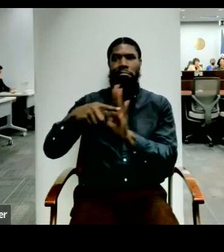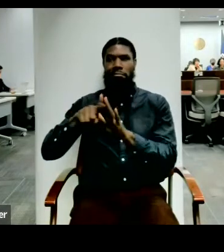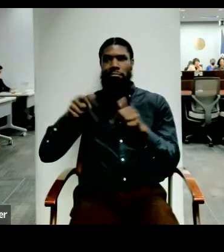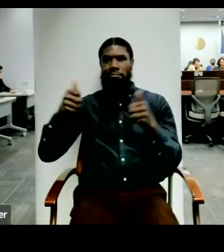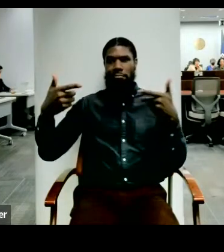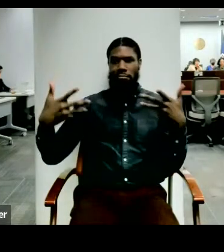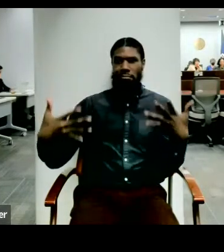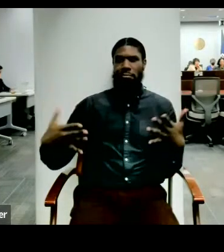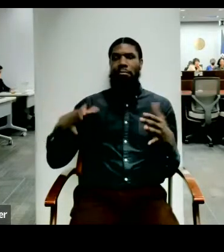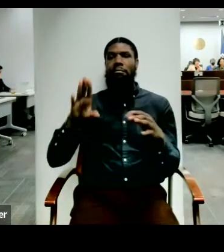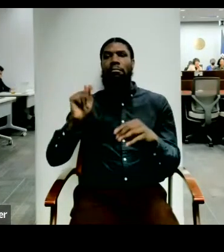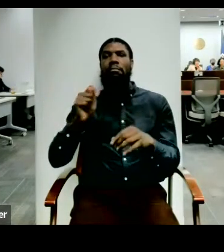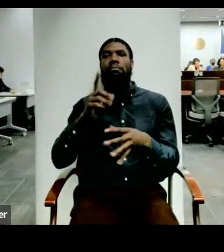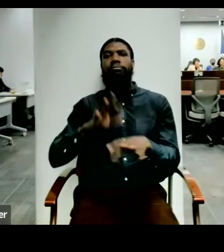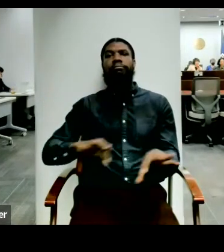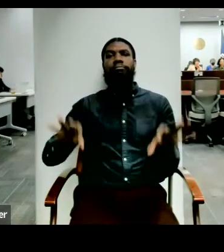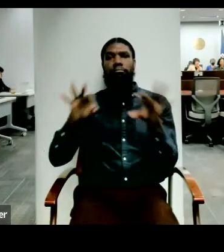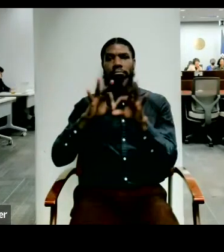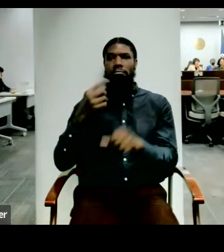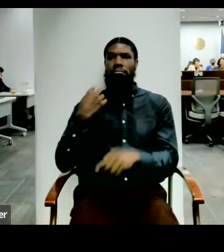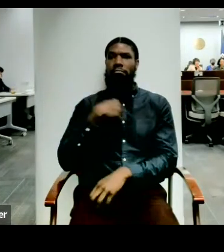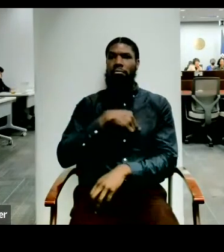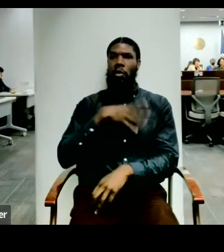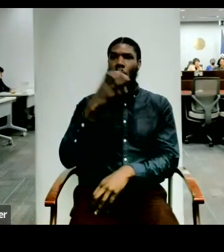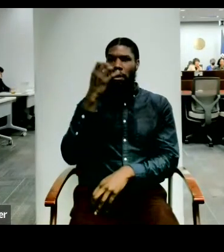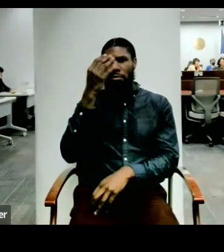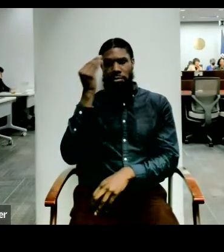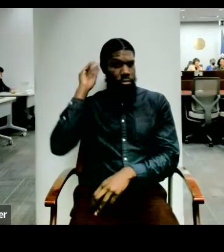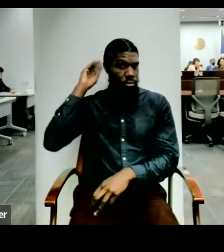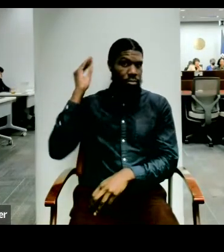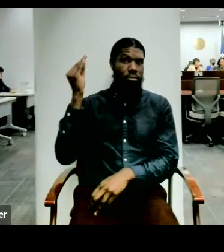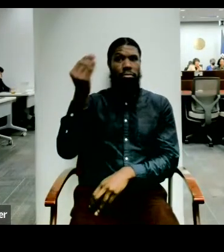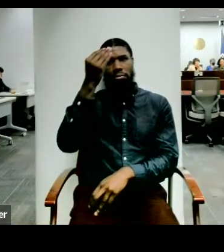lose site of some of those vulnerable workers who deny do not have the privilege of remote